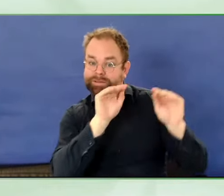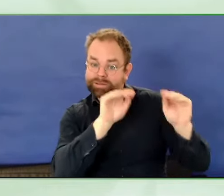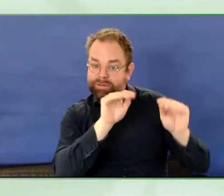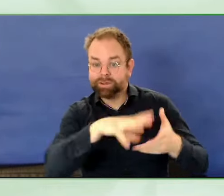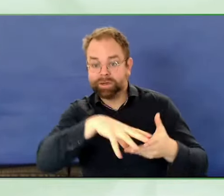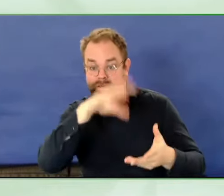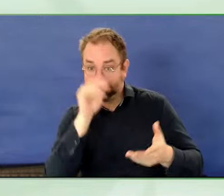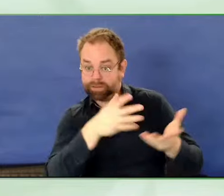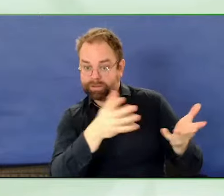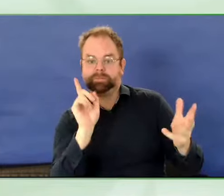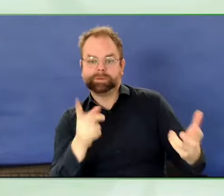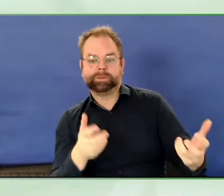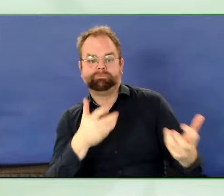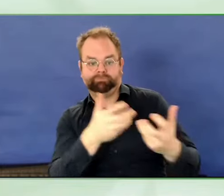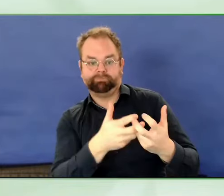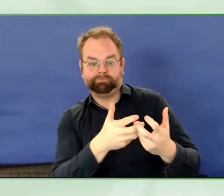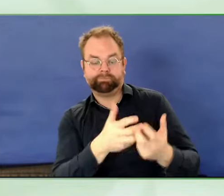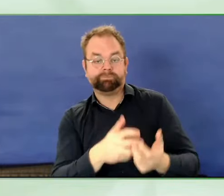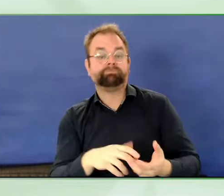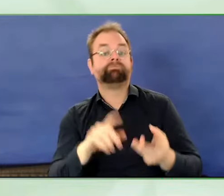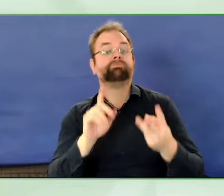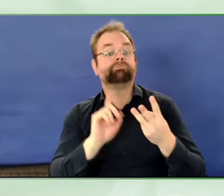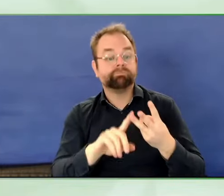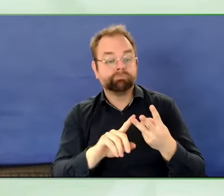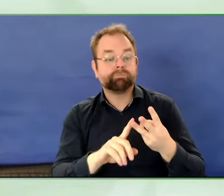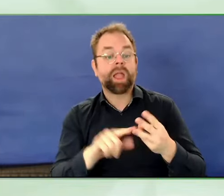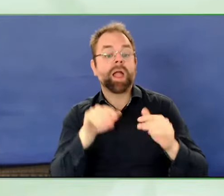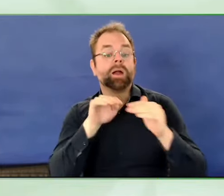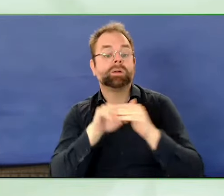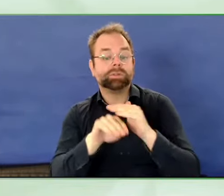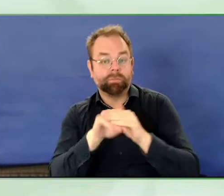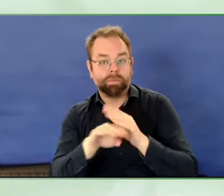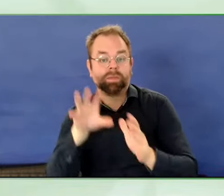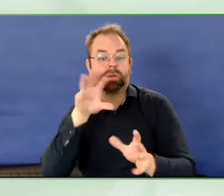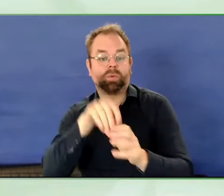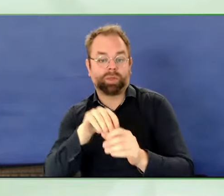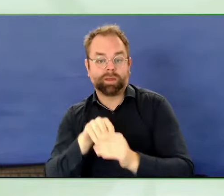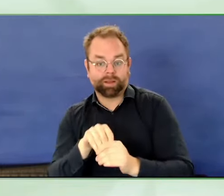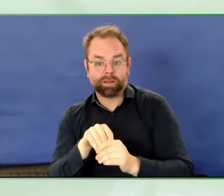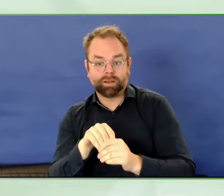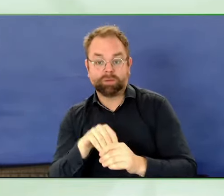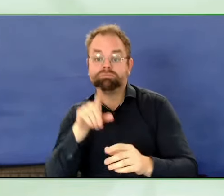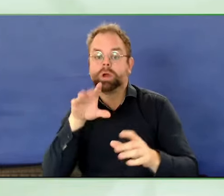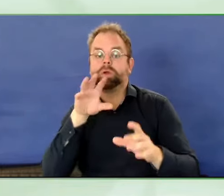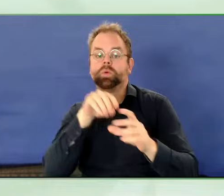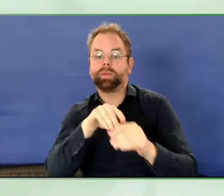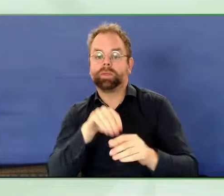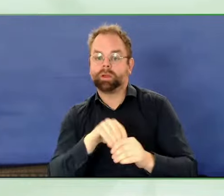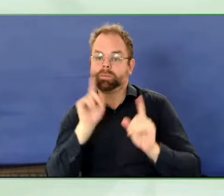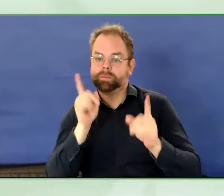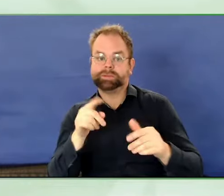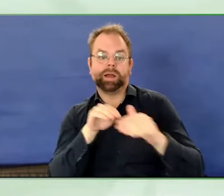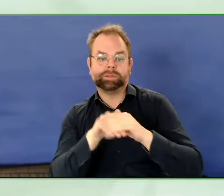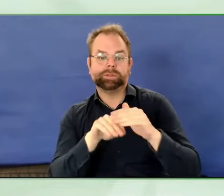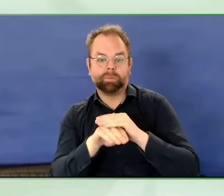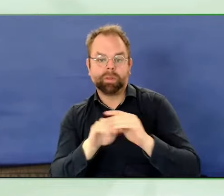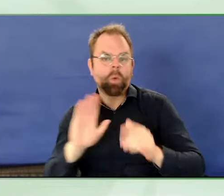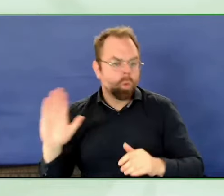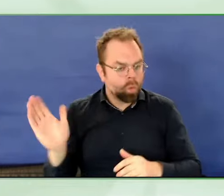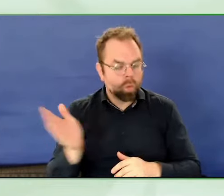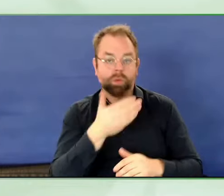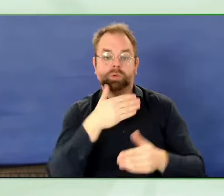and learning is done, must be done inclusively probably by using UDL and other mechanisms.